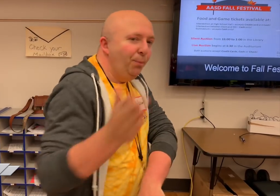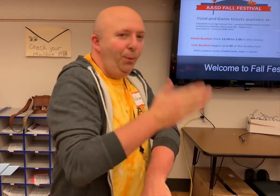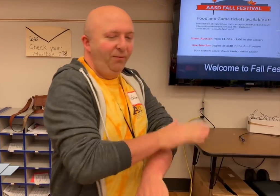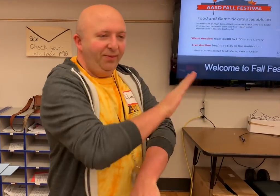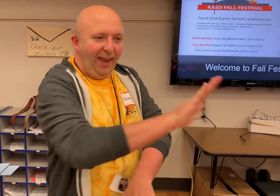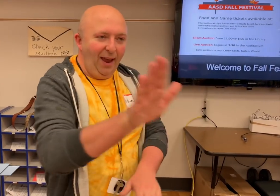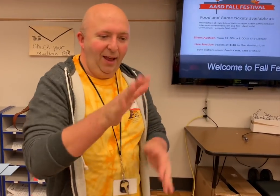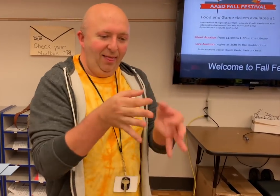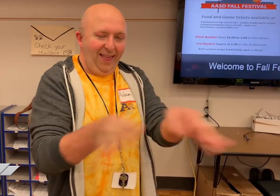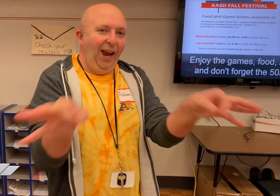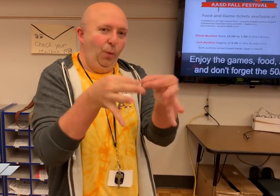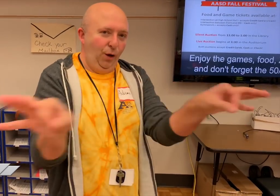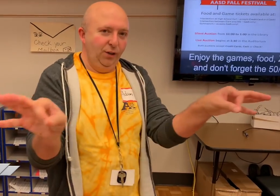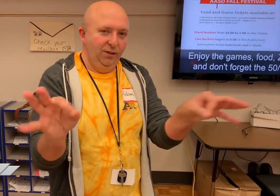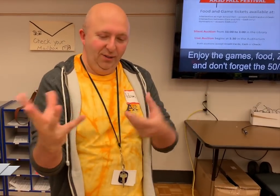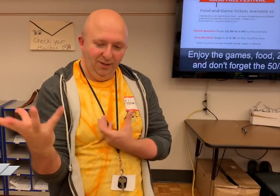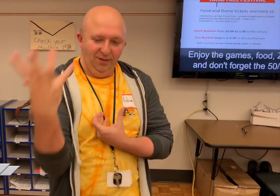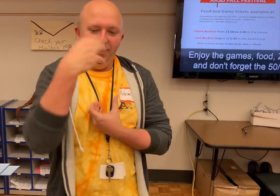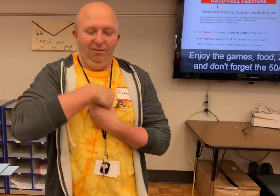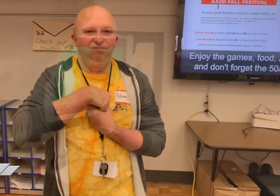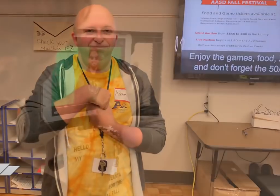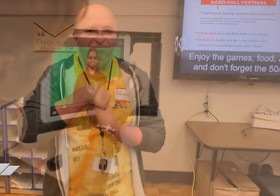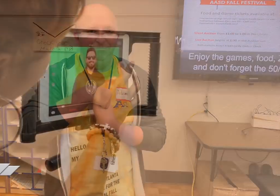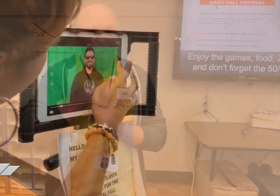and improve language skills.